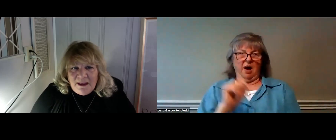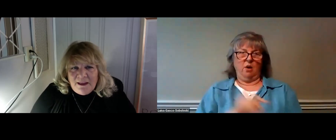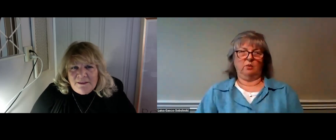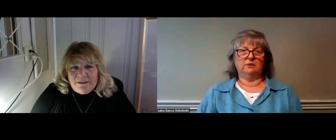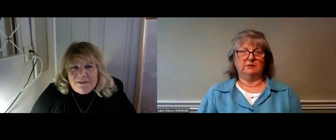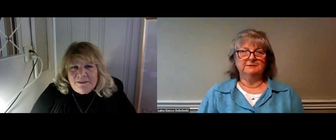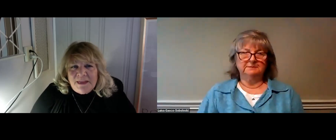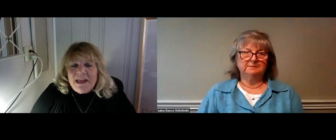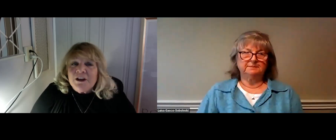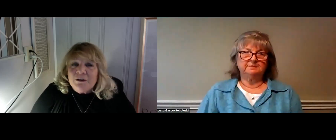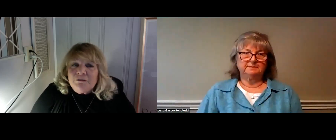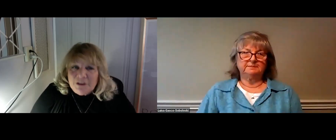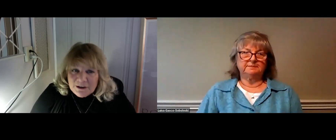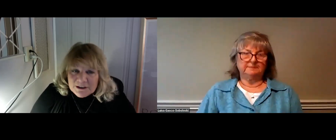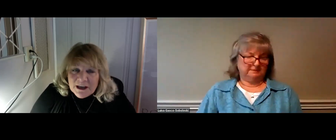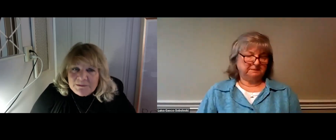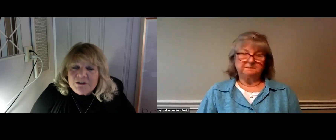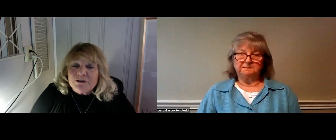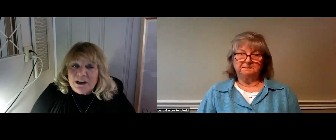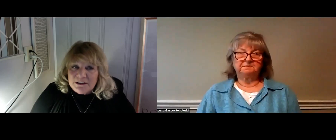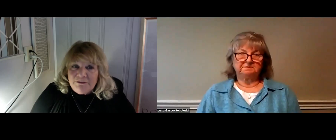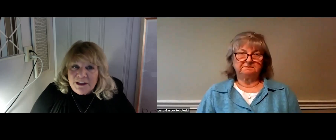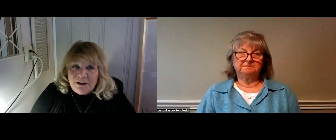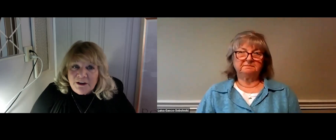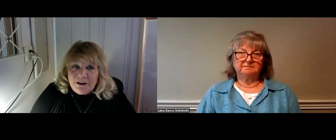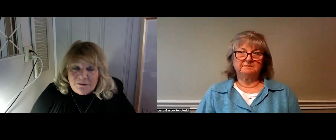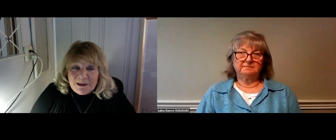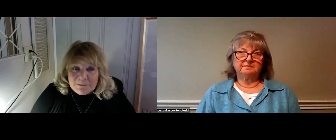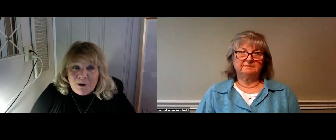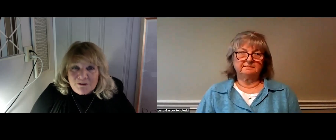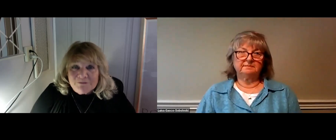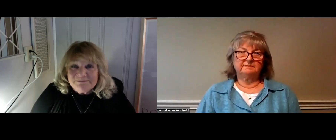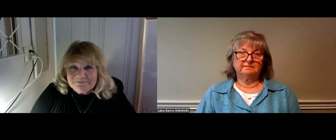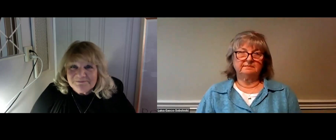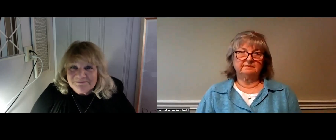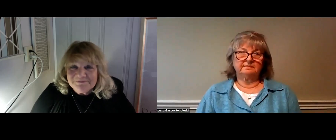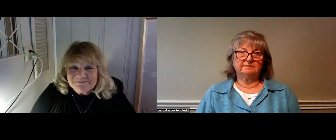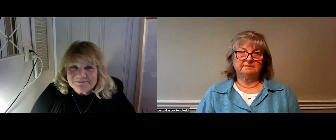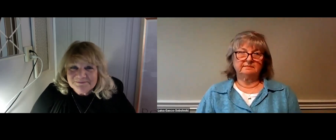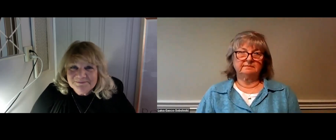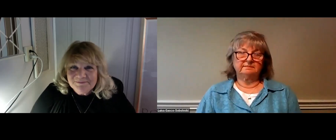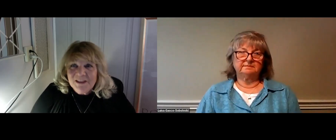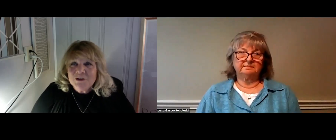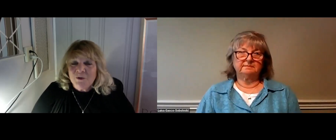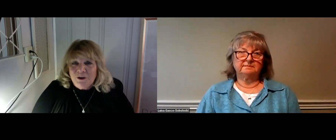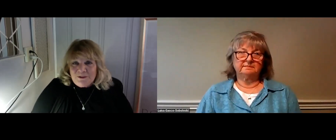Thank you for your attempt at trying to figure out the best mode to work